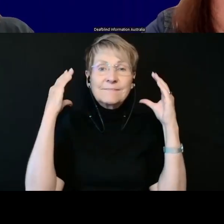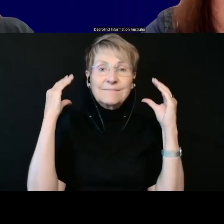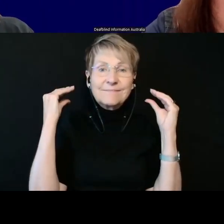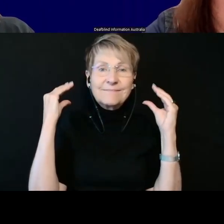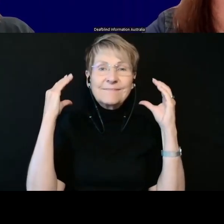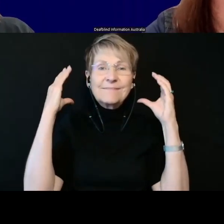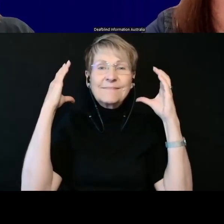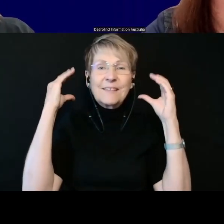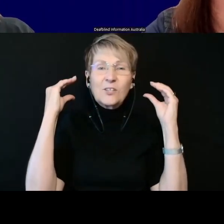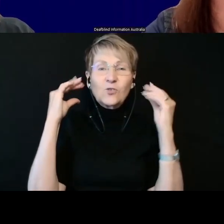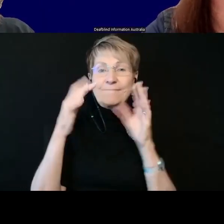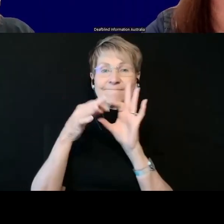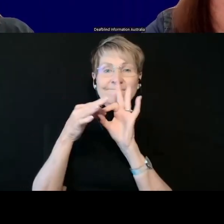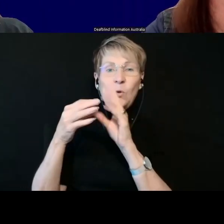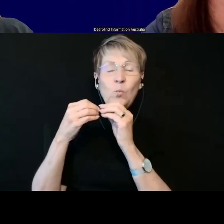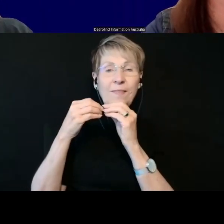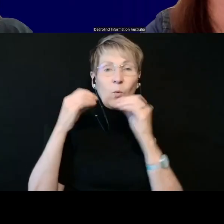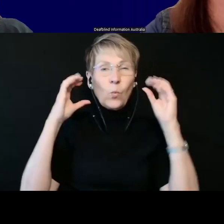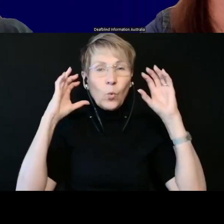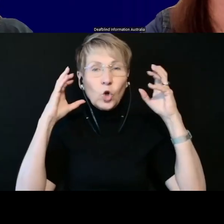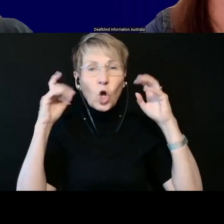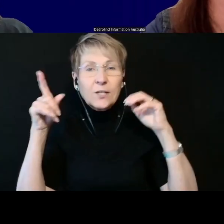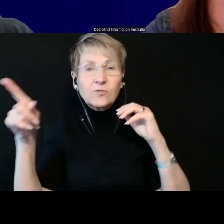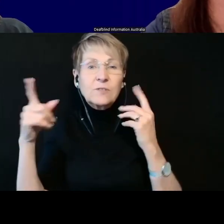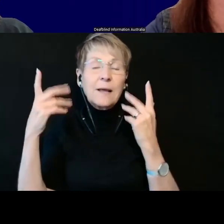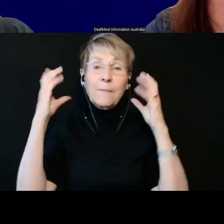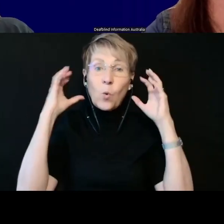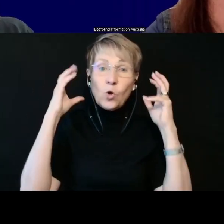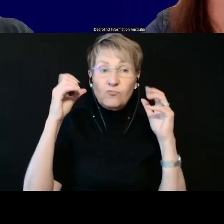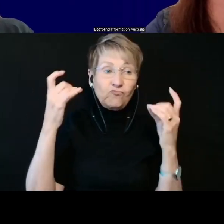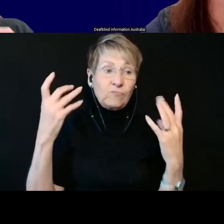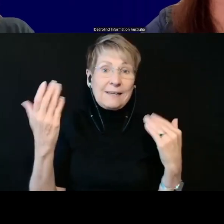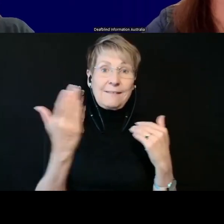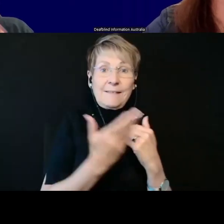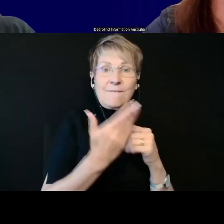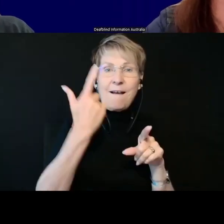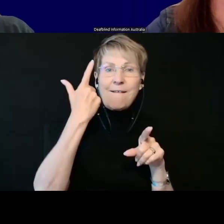with the audiologist. They may have prescribed things already. Is there anything in addition